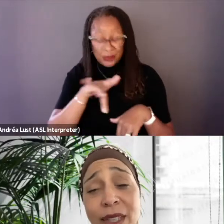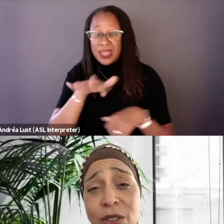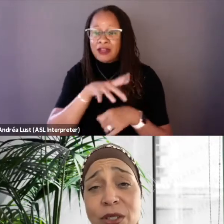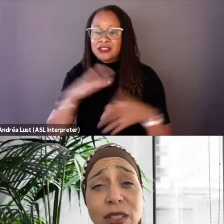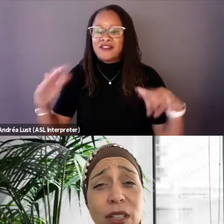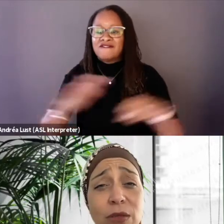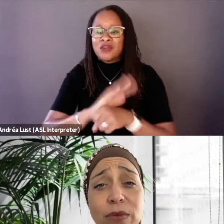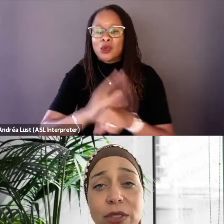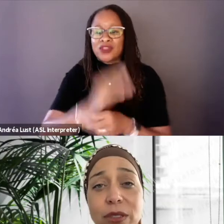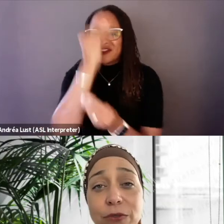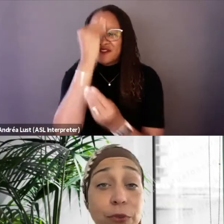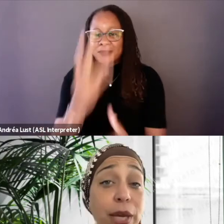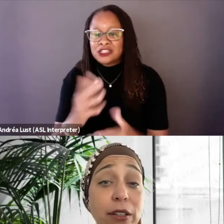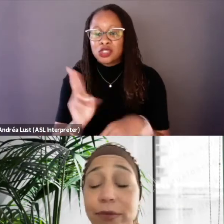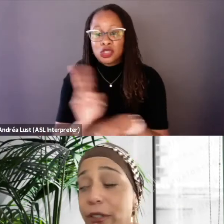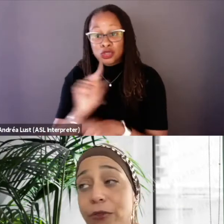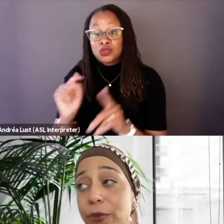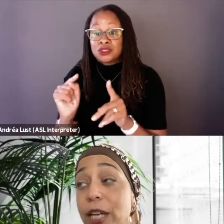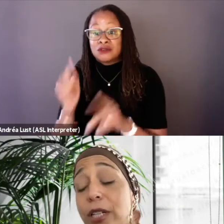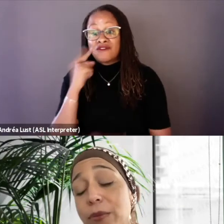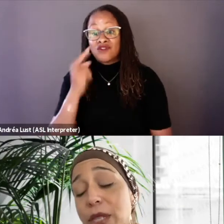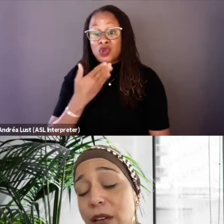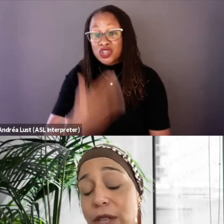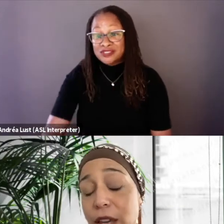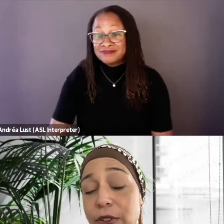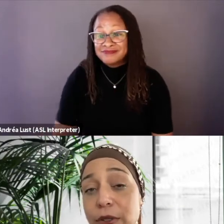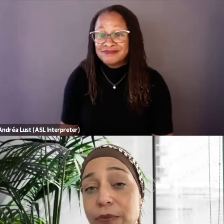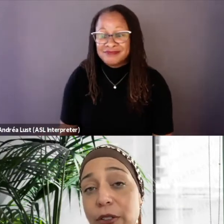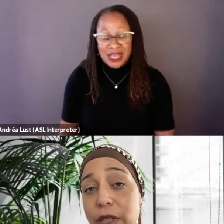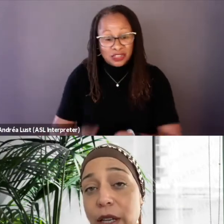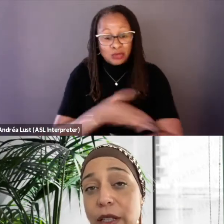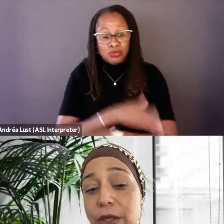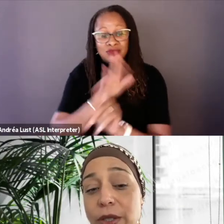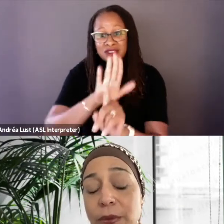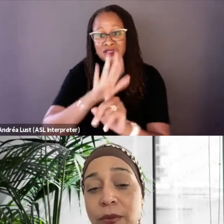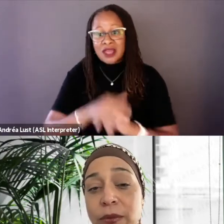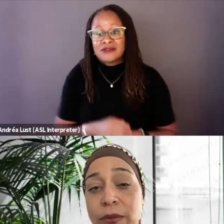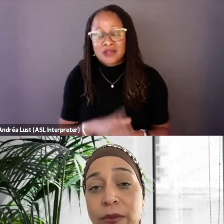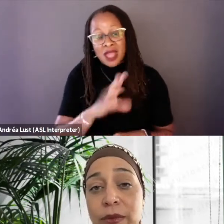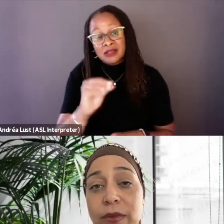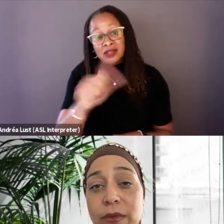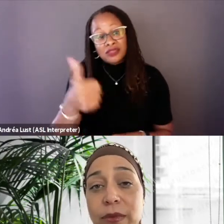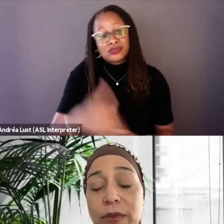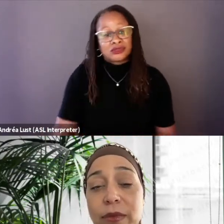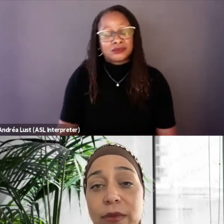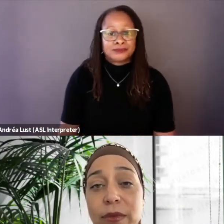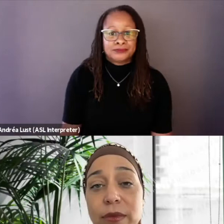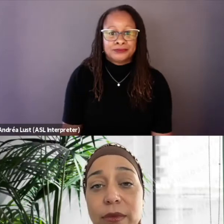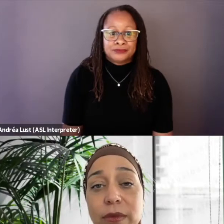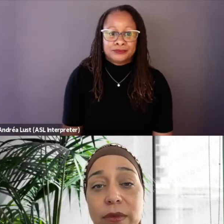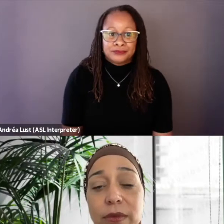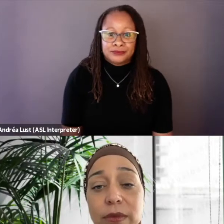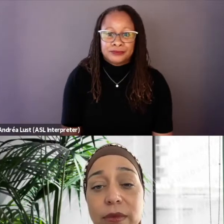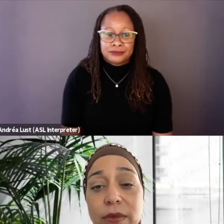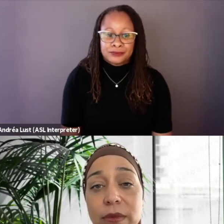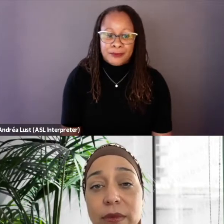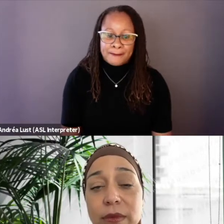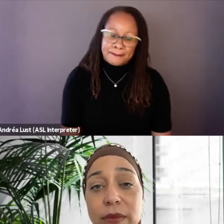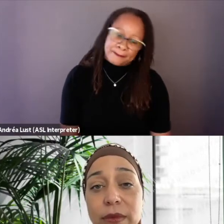and use it, you know, for better, you know, for bettering themselves and for bettering others. Also, there's another notion that's been out there.